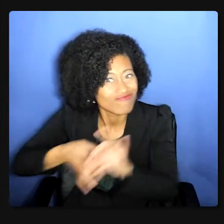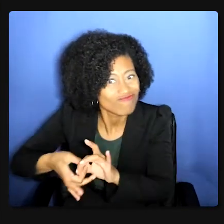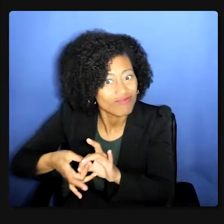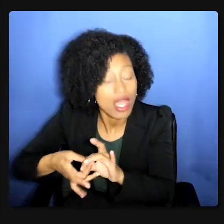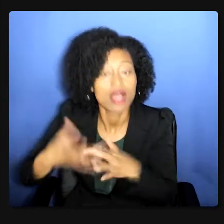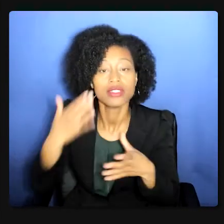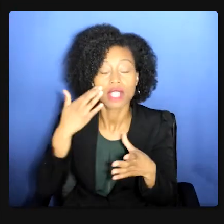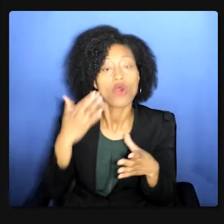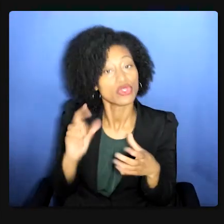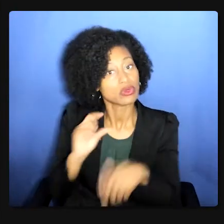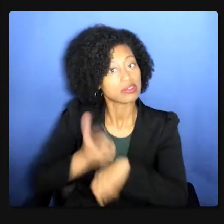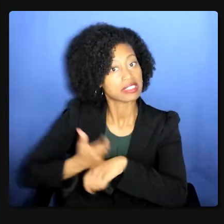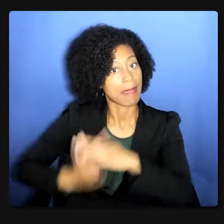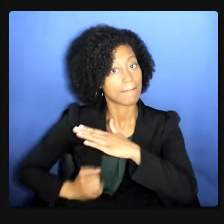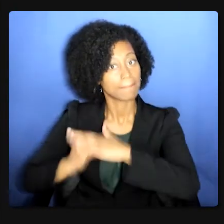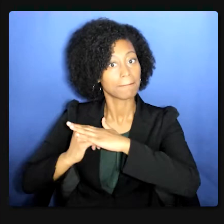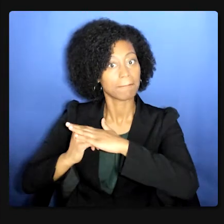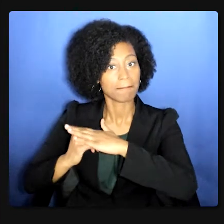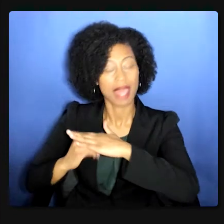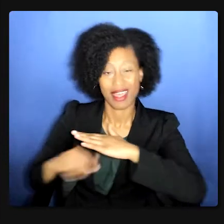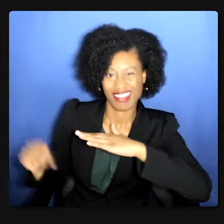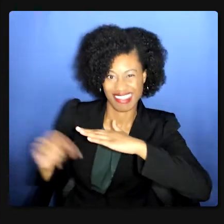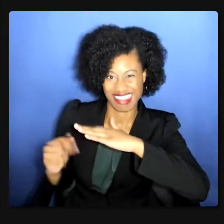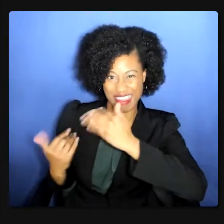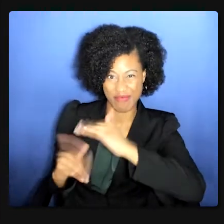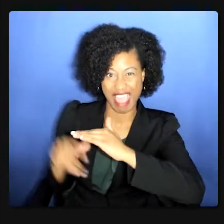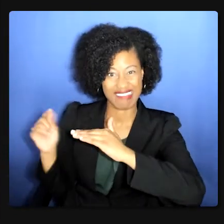[Dimitris] Because it's about cost. -[Amie] So you set a max, yeah. [Dimitris] So you set a max.